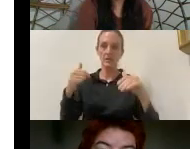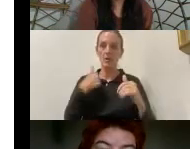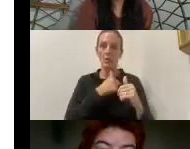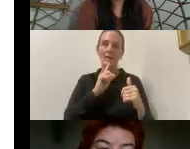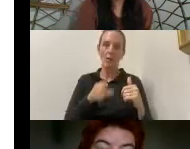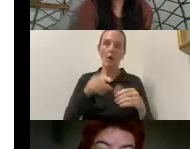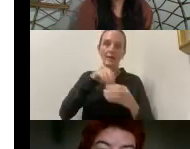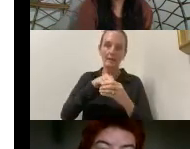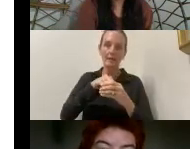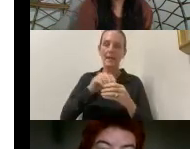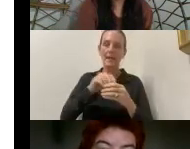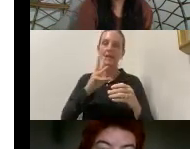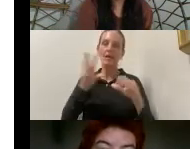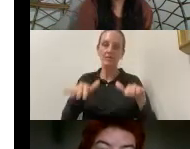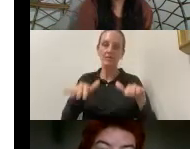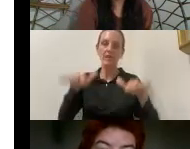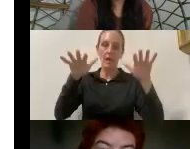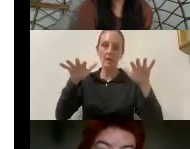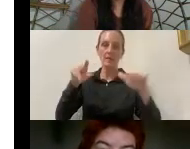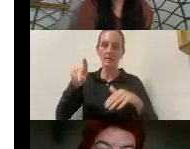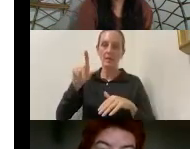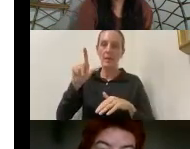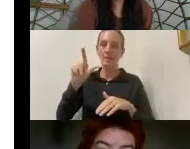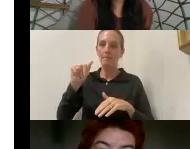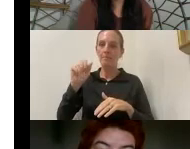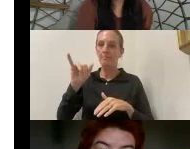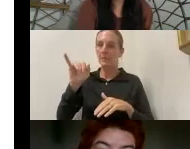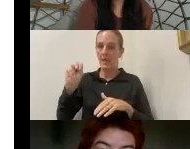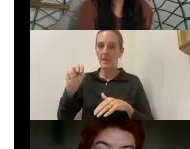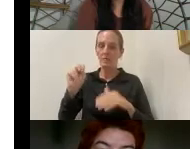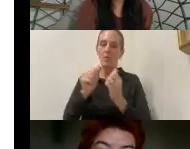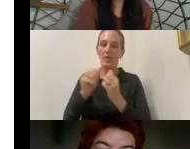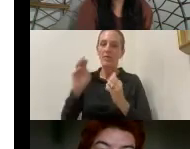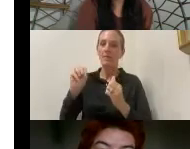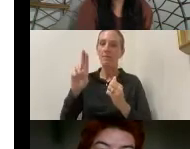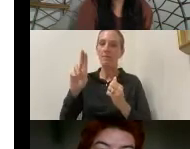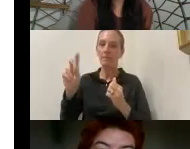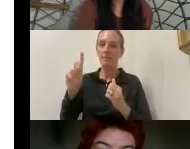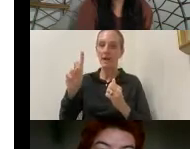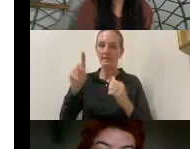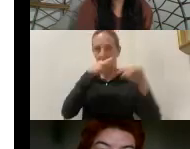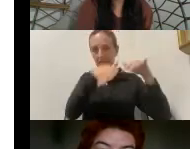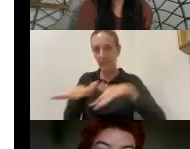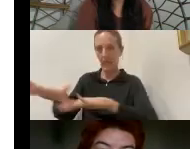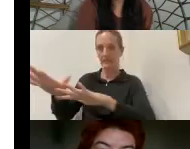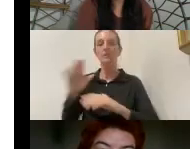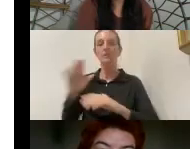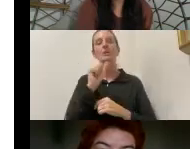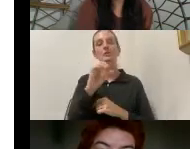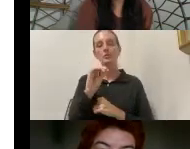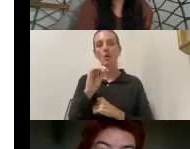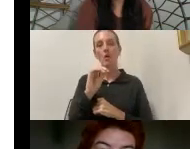We have very dry fire seasons, we are experiencing encroachment still, and we have a major highway